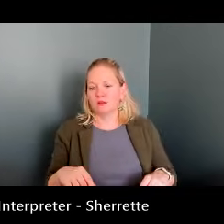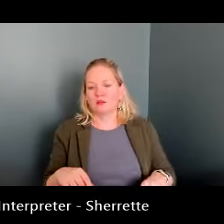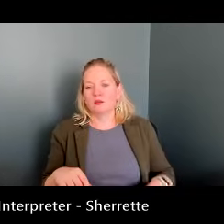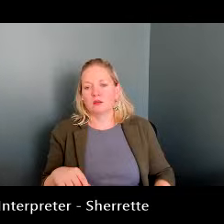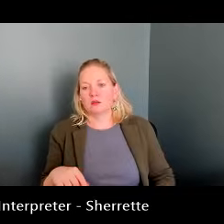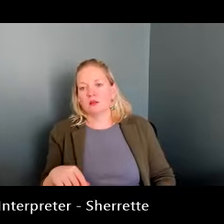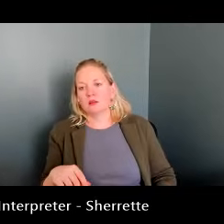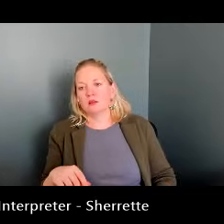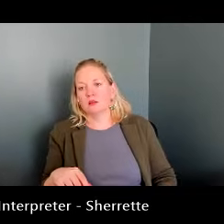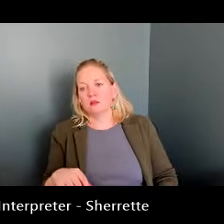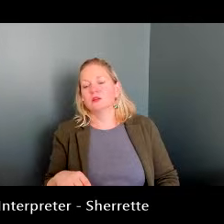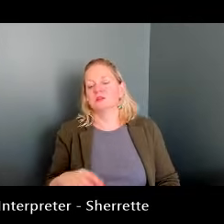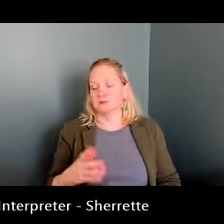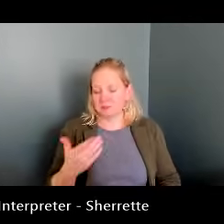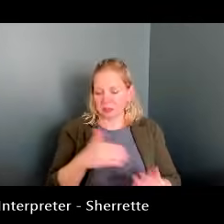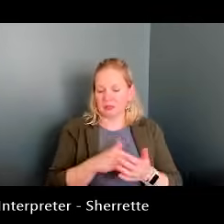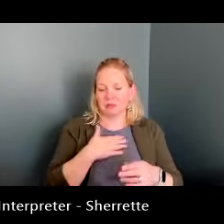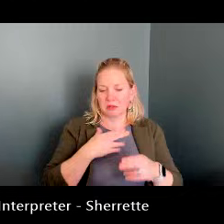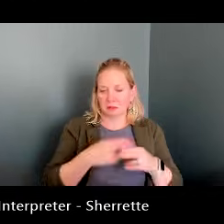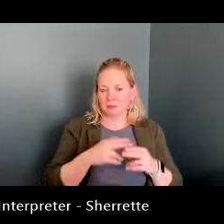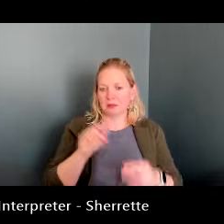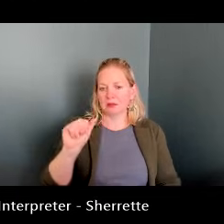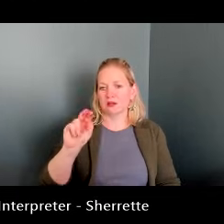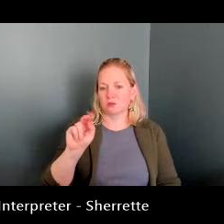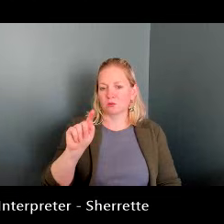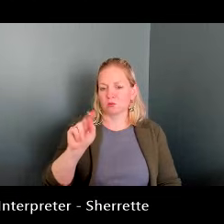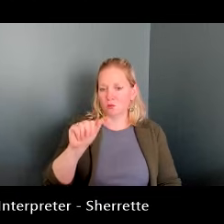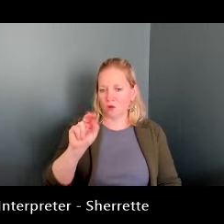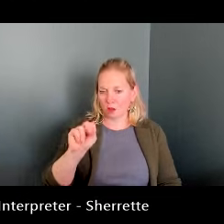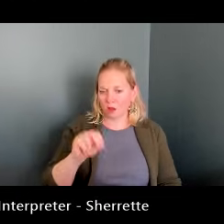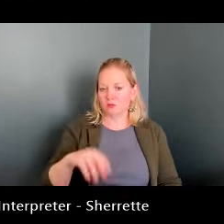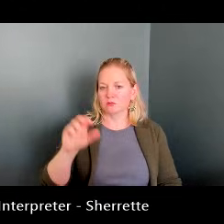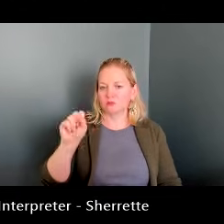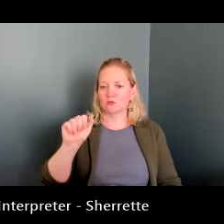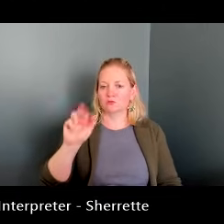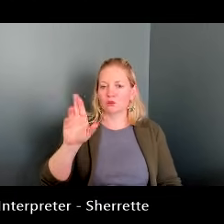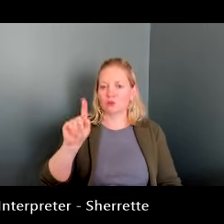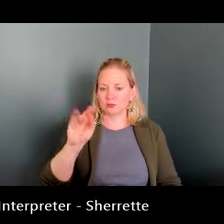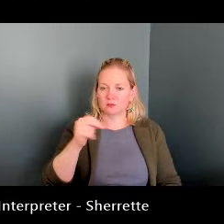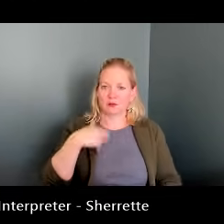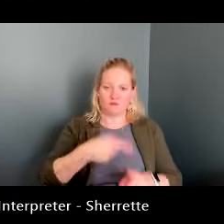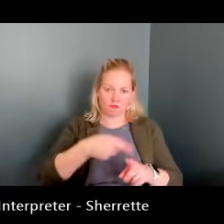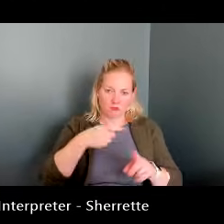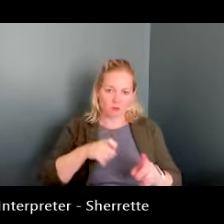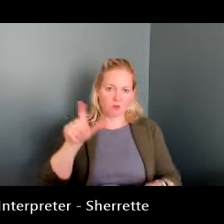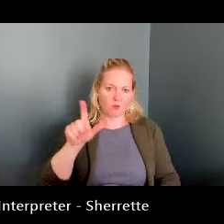Again, my name is Antuan Sartin. I am from Louisville, Kentucky, born and raised.